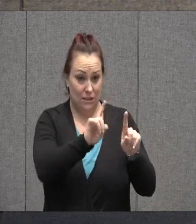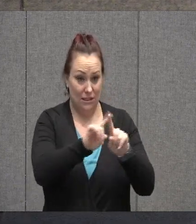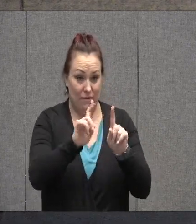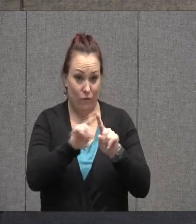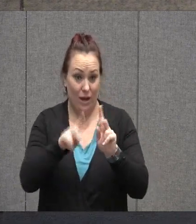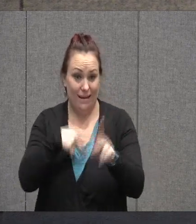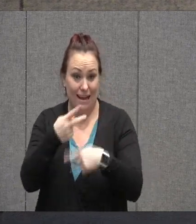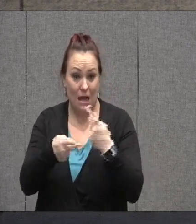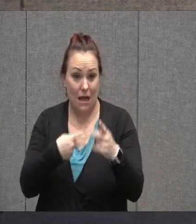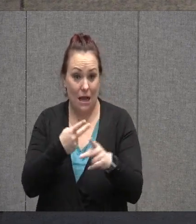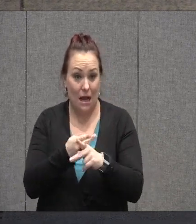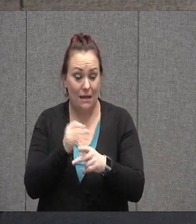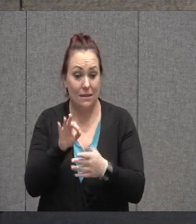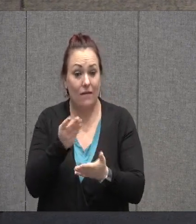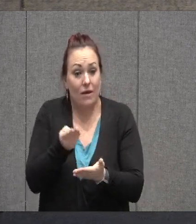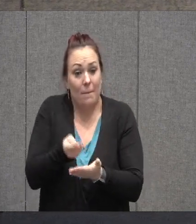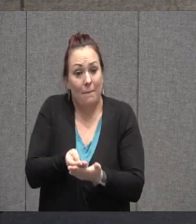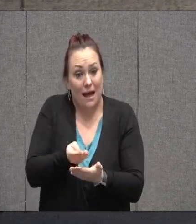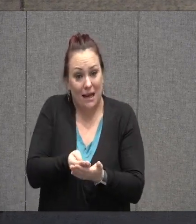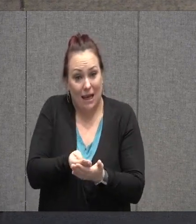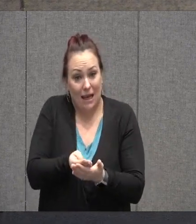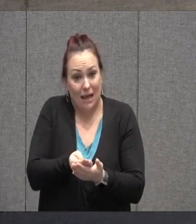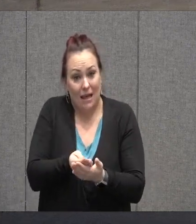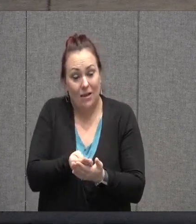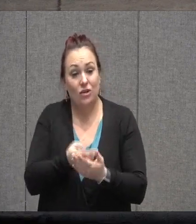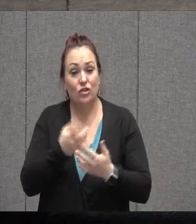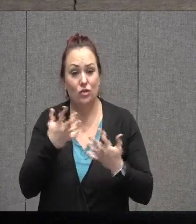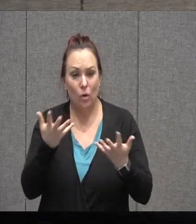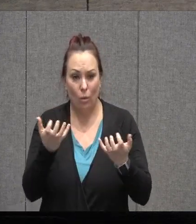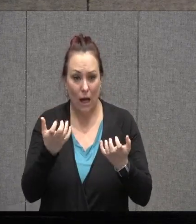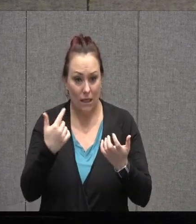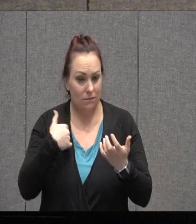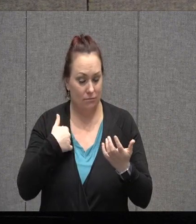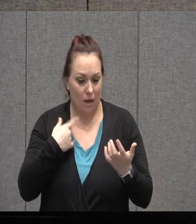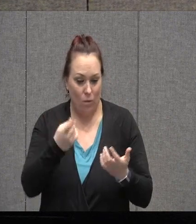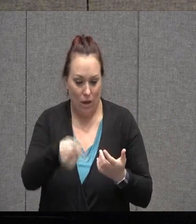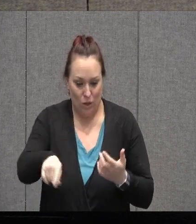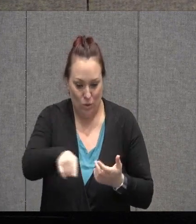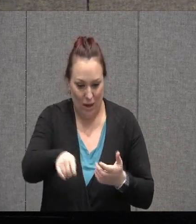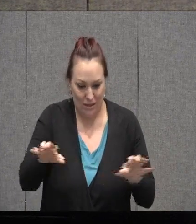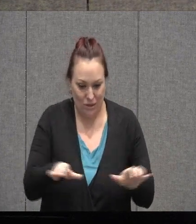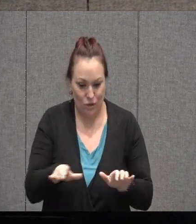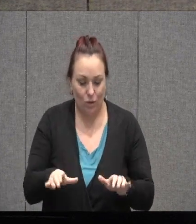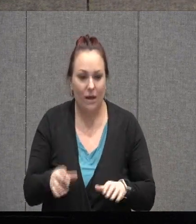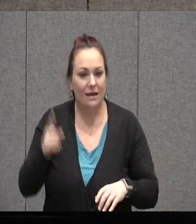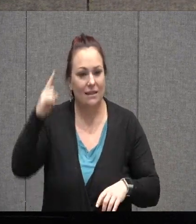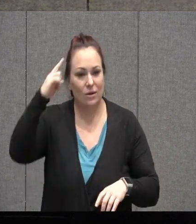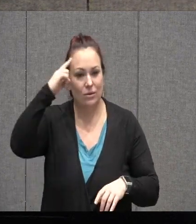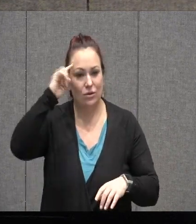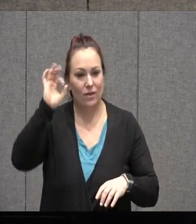you think about a fun project where you can design your own currency.